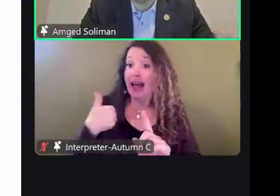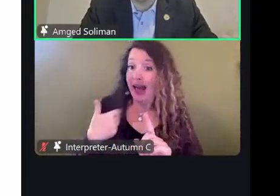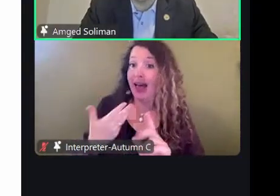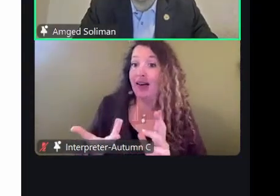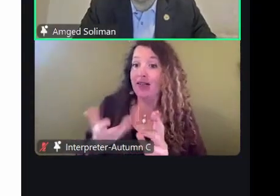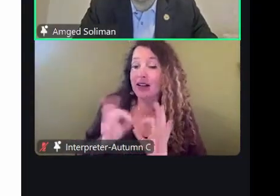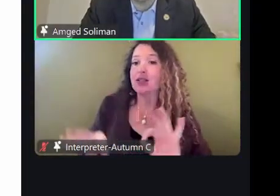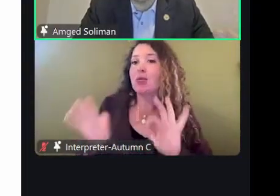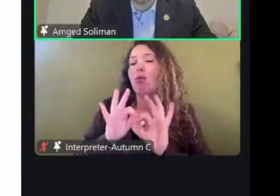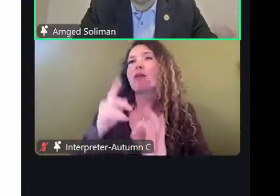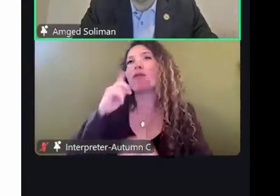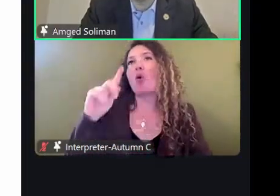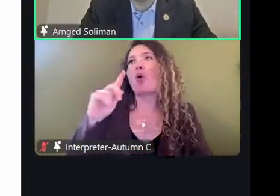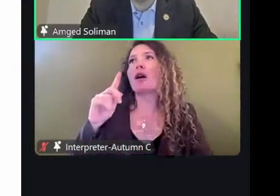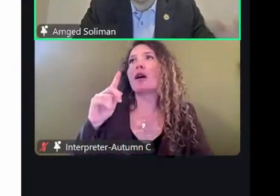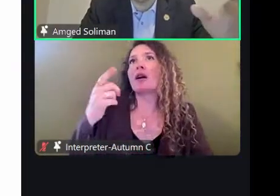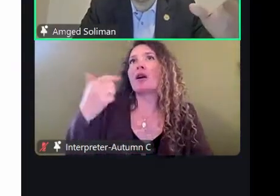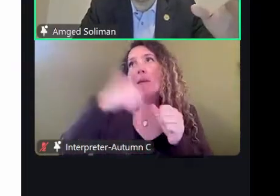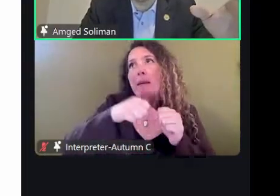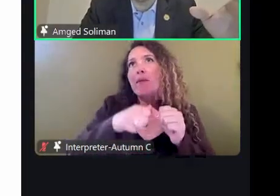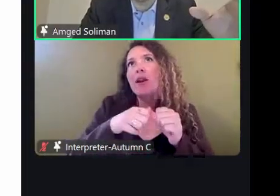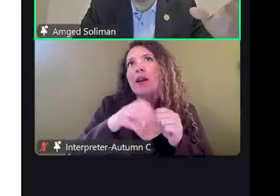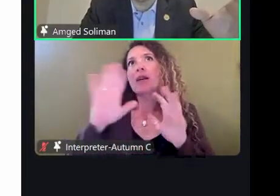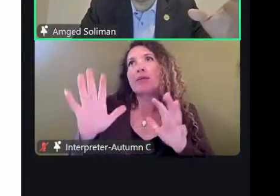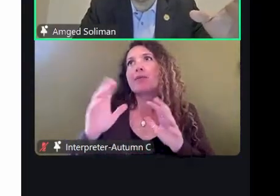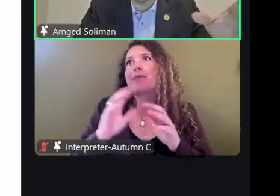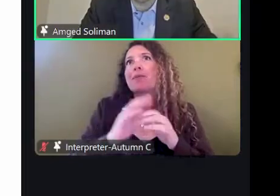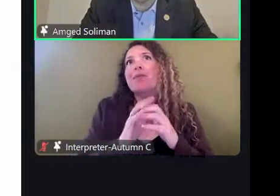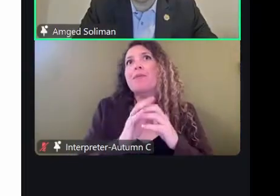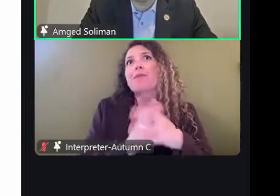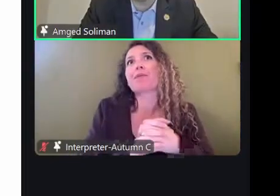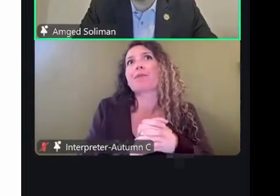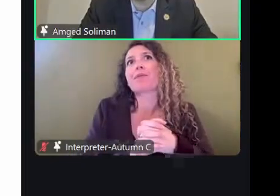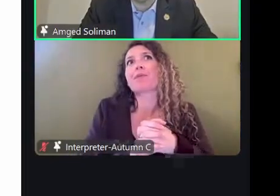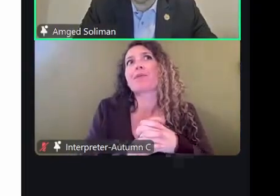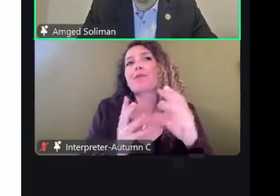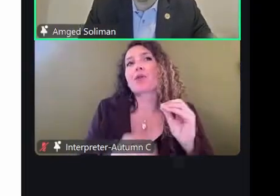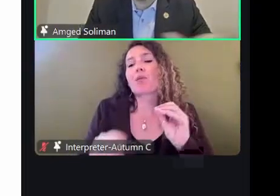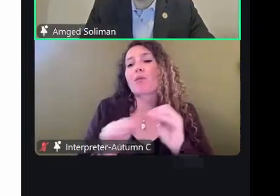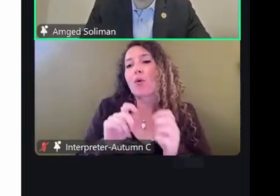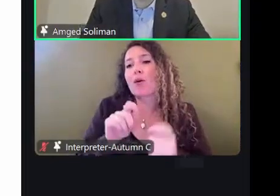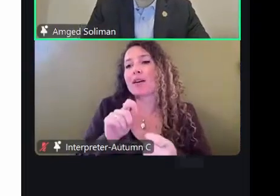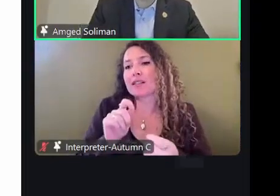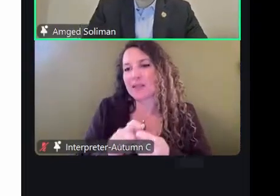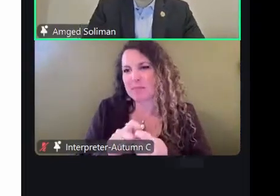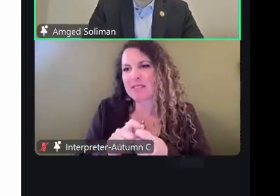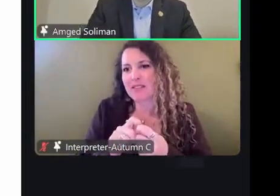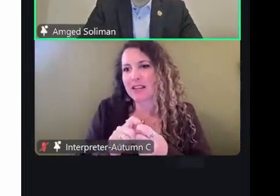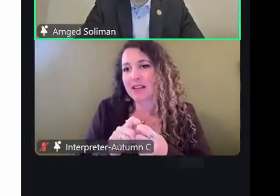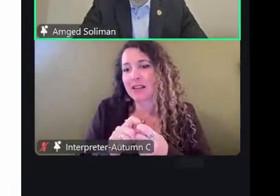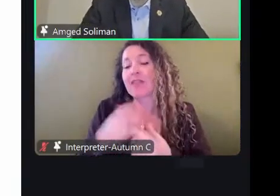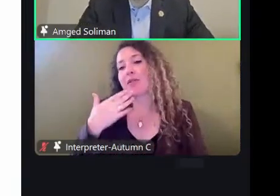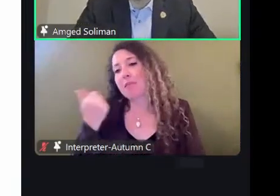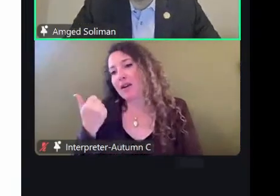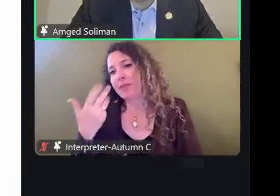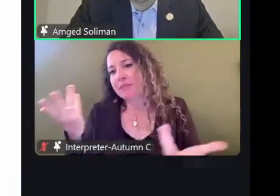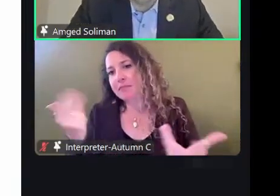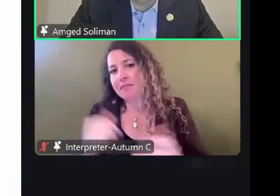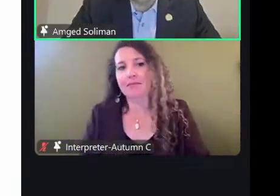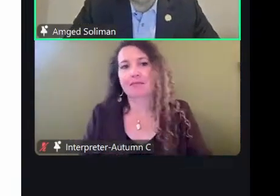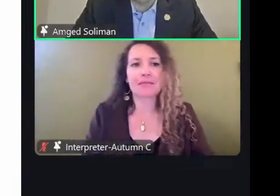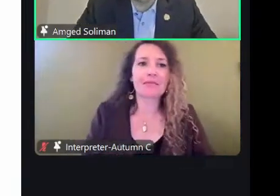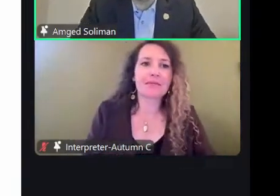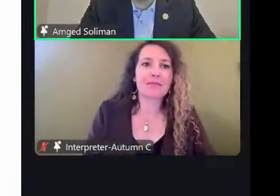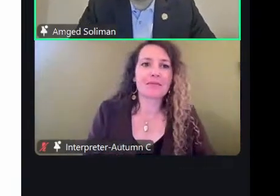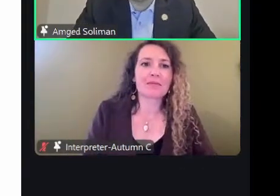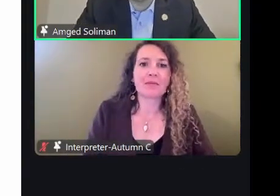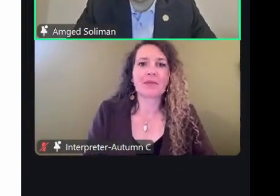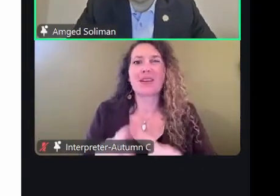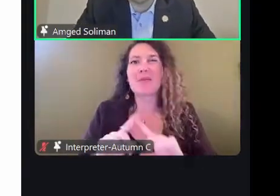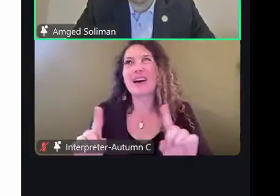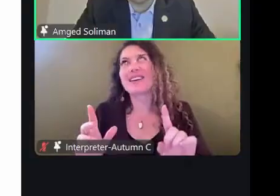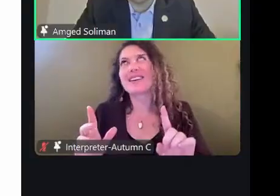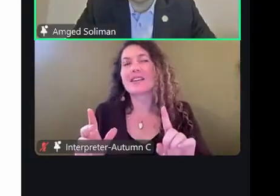important to to remember that the more specifics the better. But I mean we don't want to be too